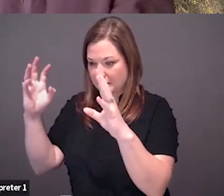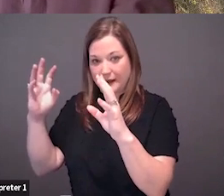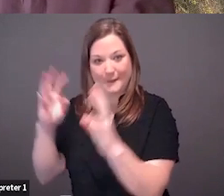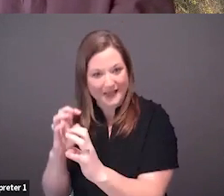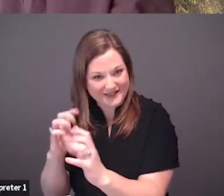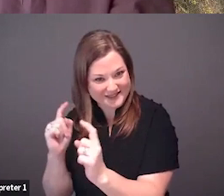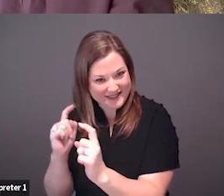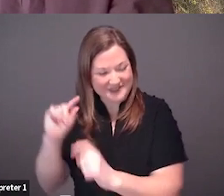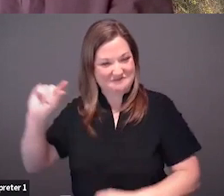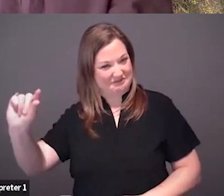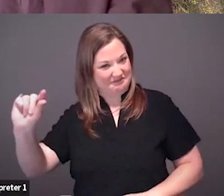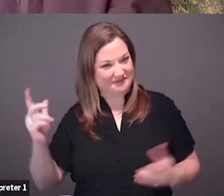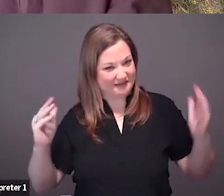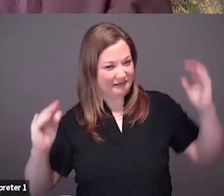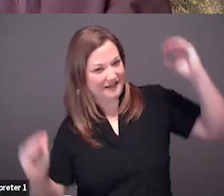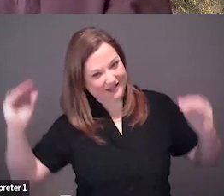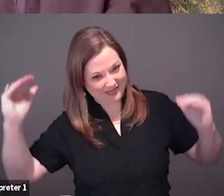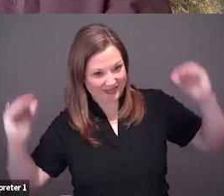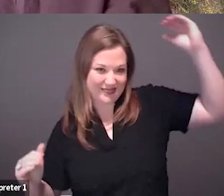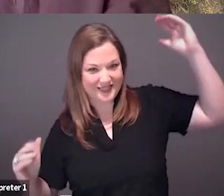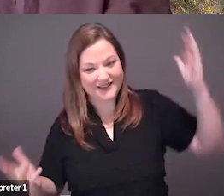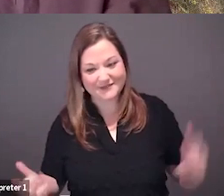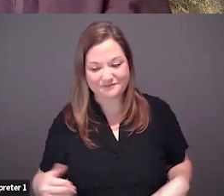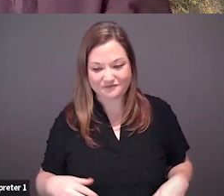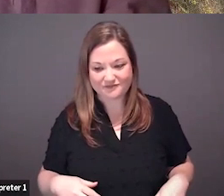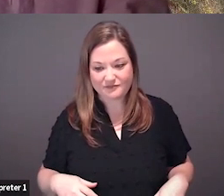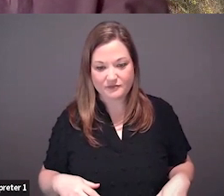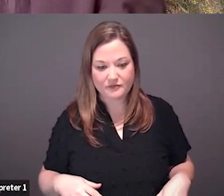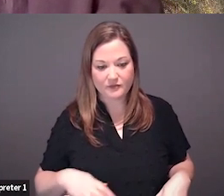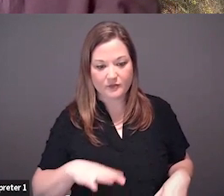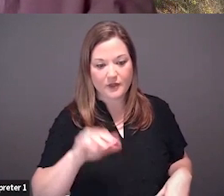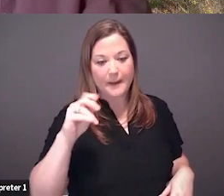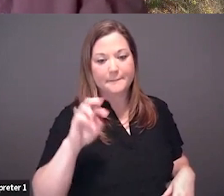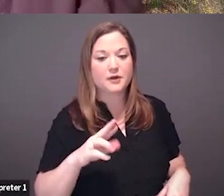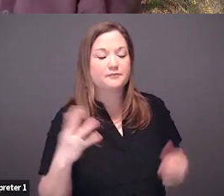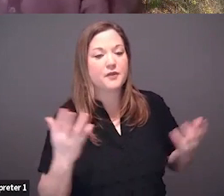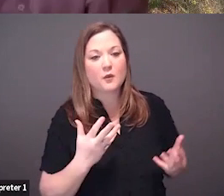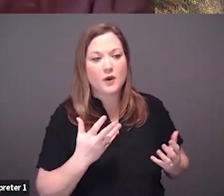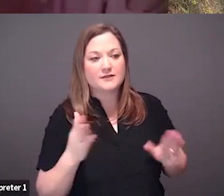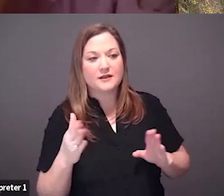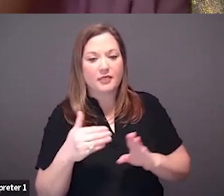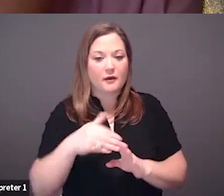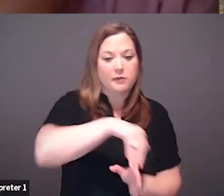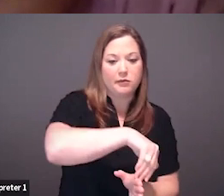Mark asked, "What was the tipping point that got two members of your team on board to solving accessibility issues together,